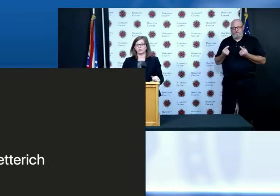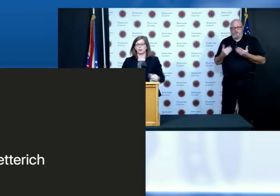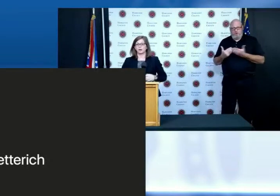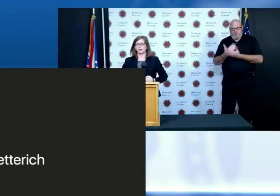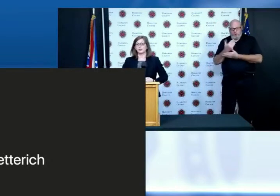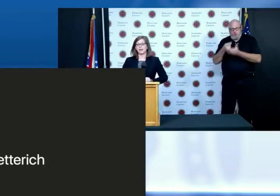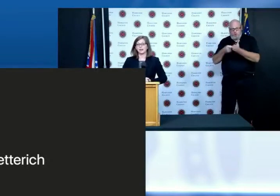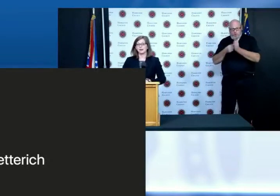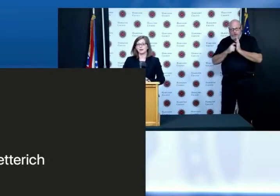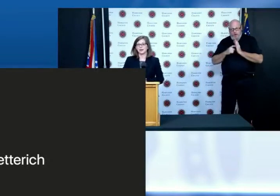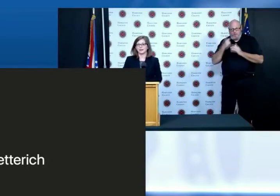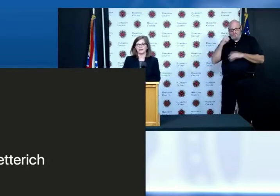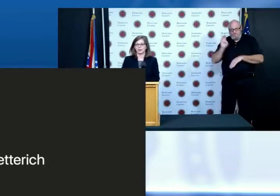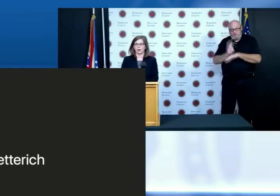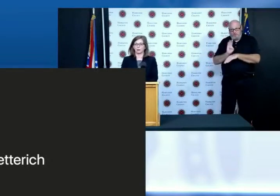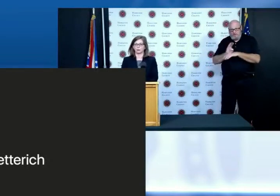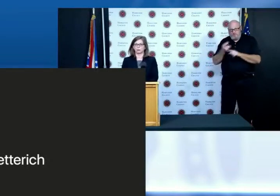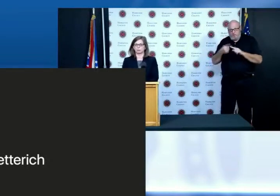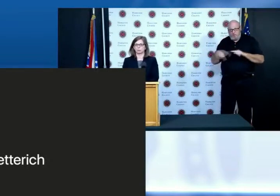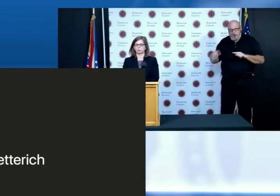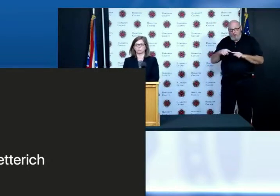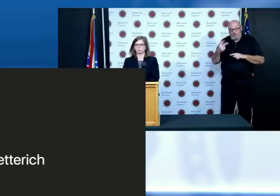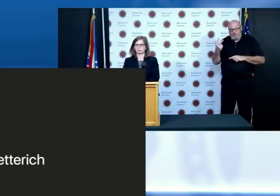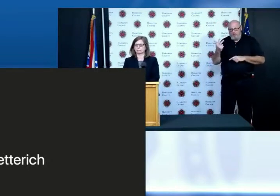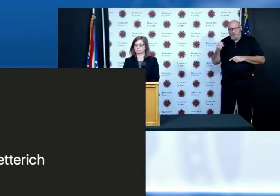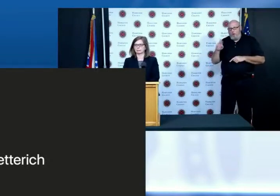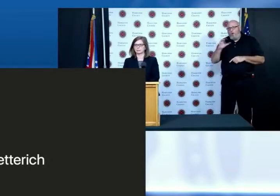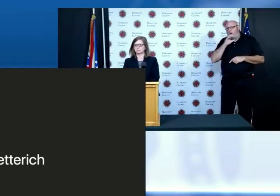great question the old program and can you talk a little bit more about